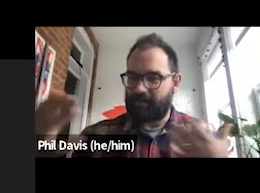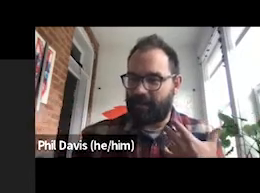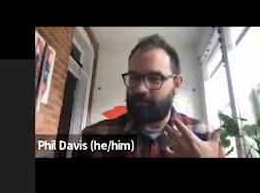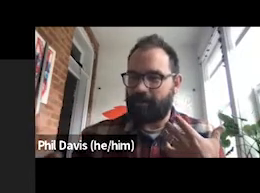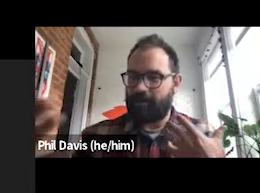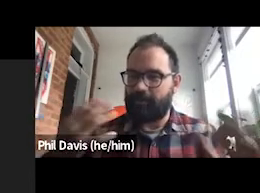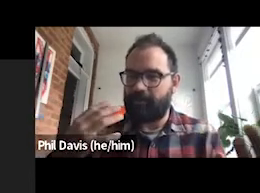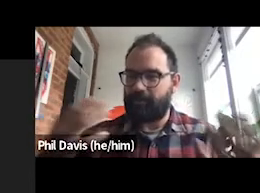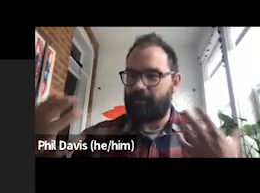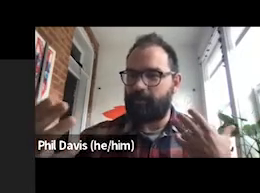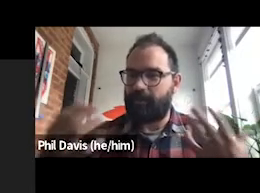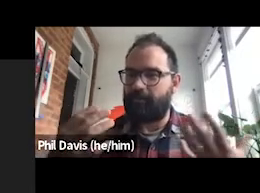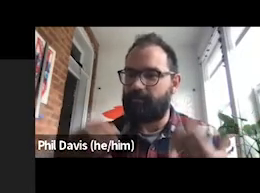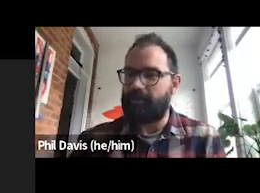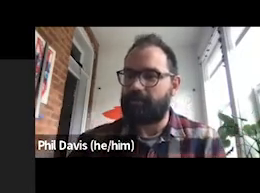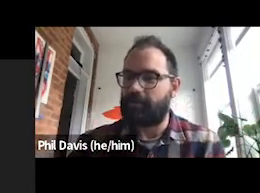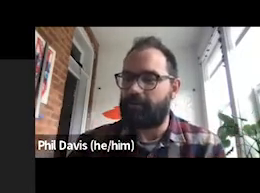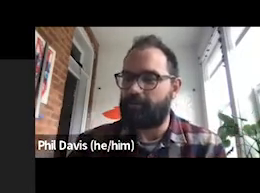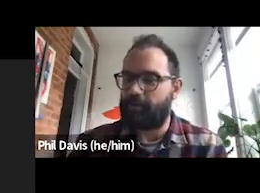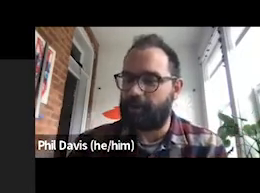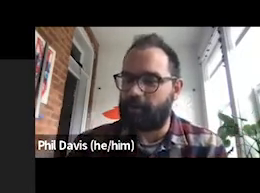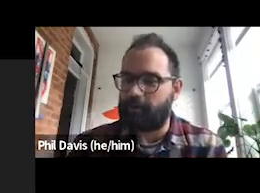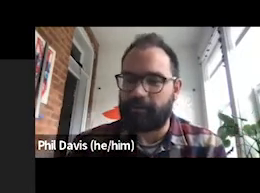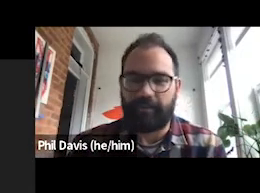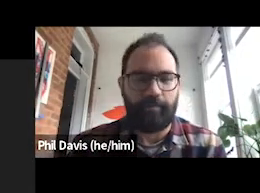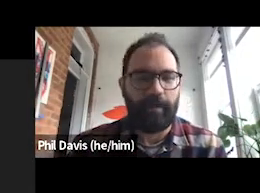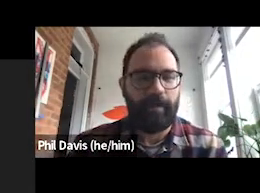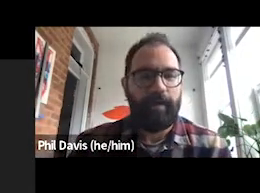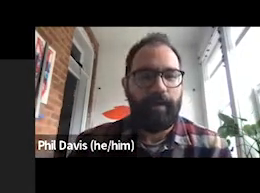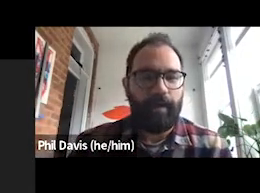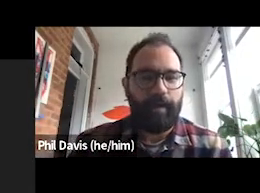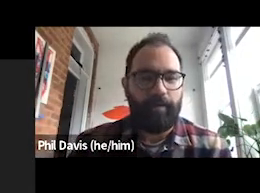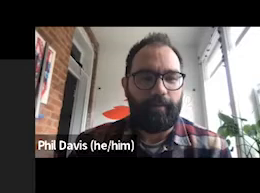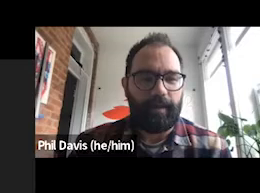collaborating with and they allowed me to create programming with them.